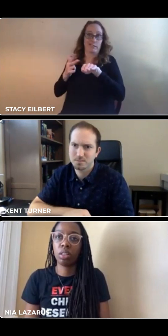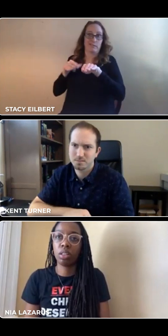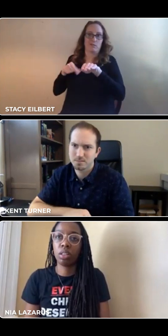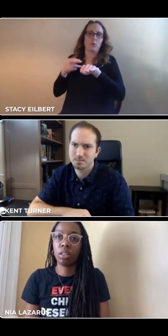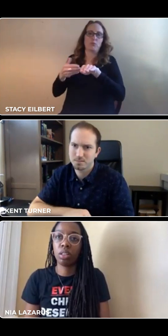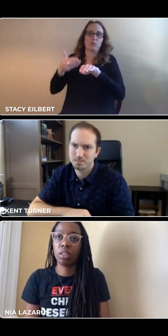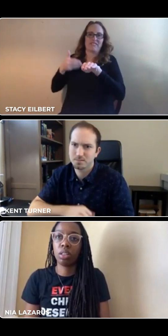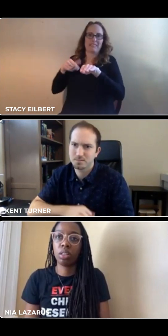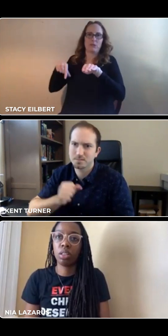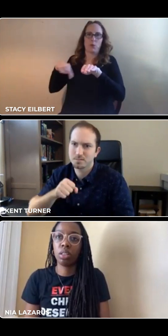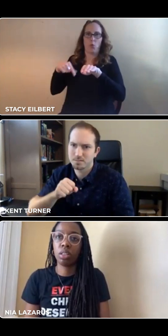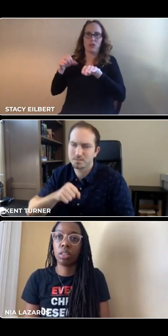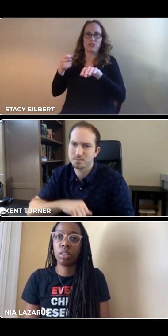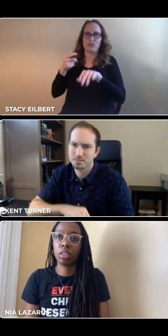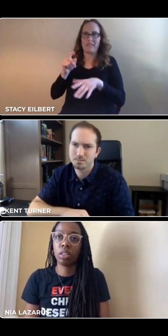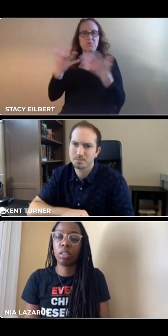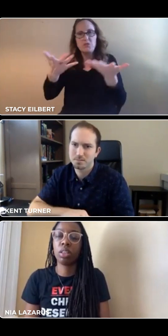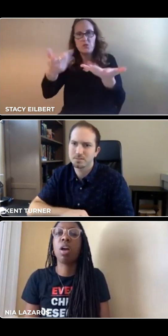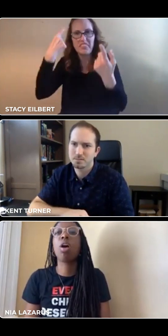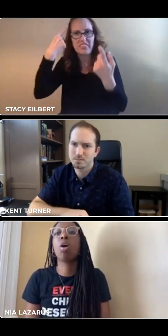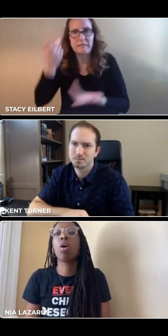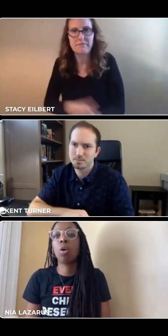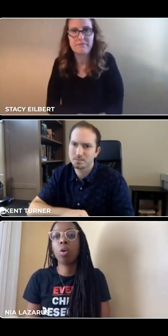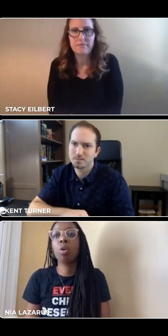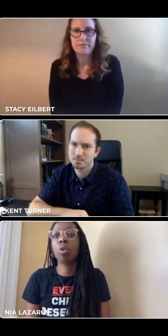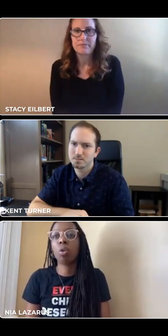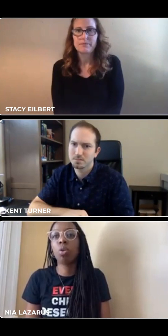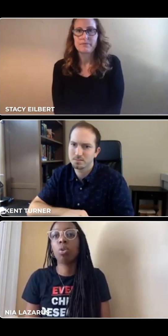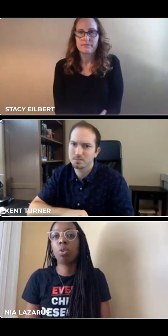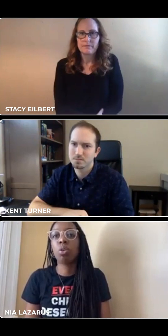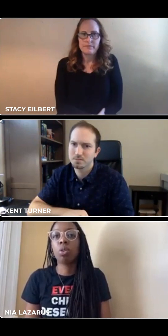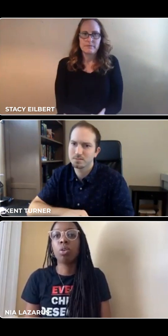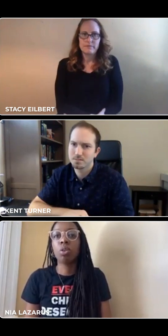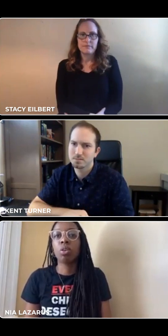previous quarter's grade. What are your thoughts?